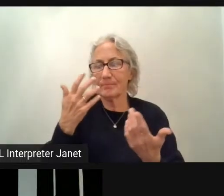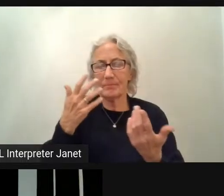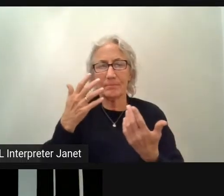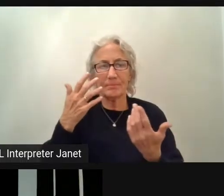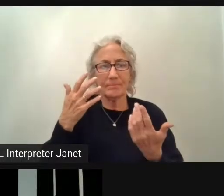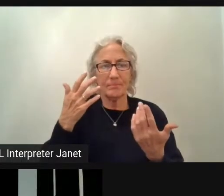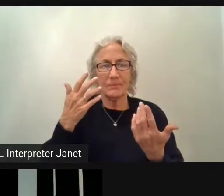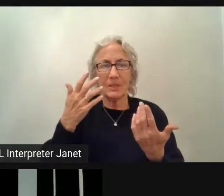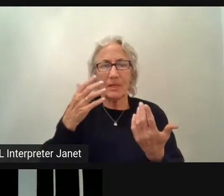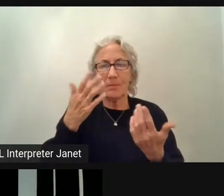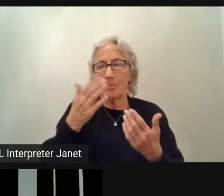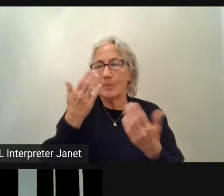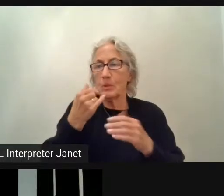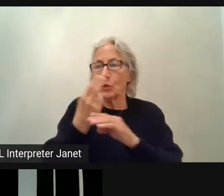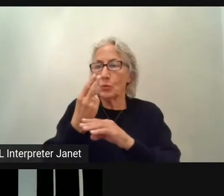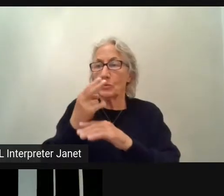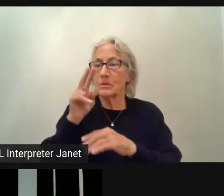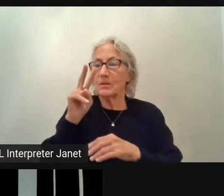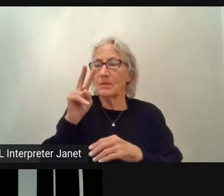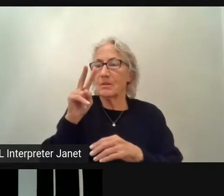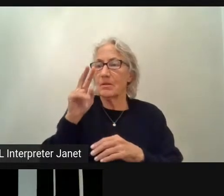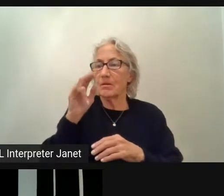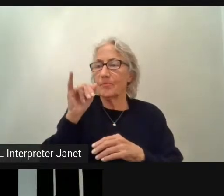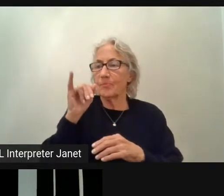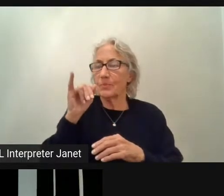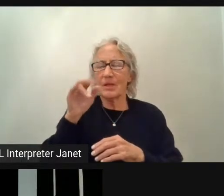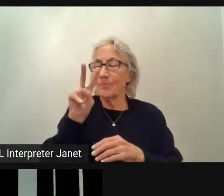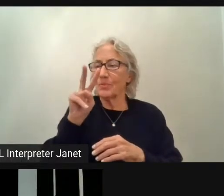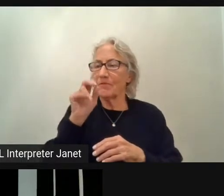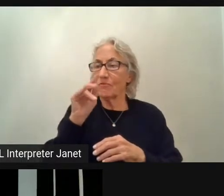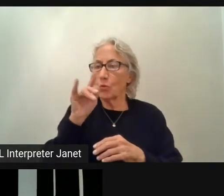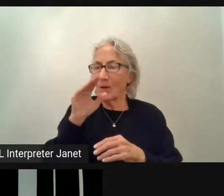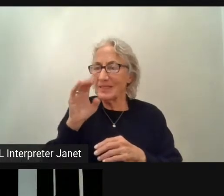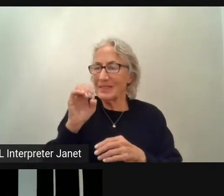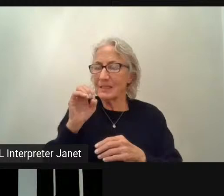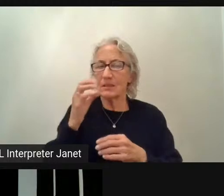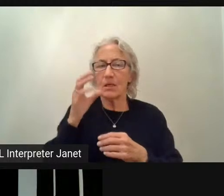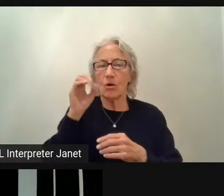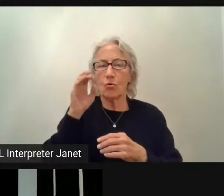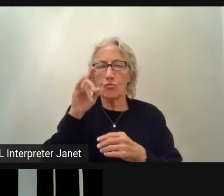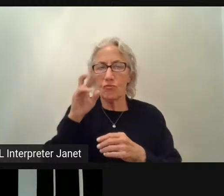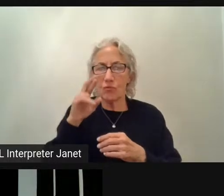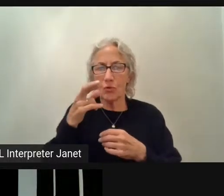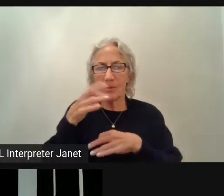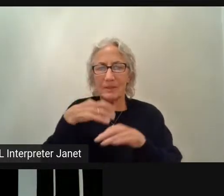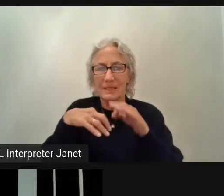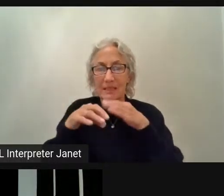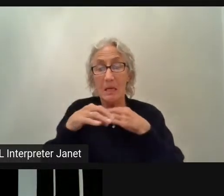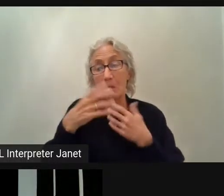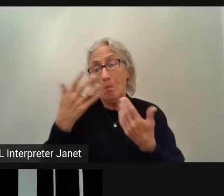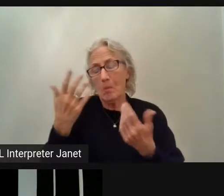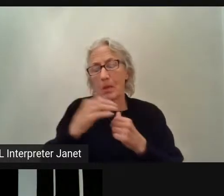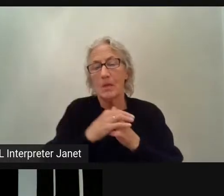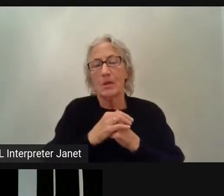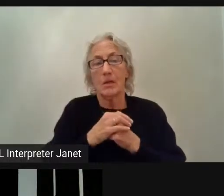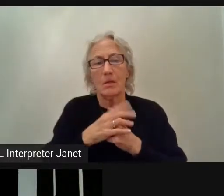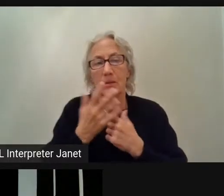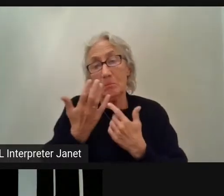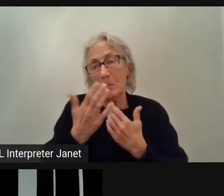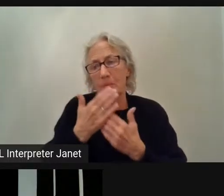And they might not be using something like the list or something but something like voiceover content list